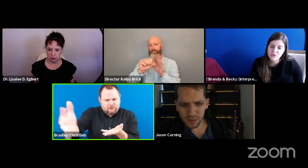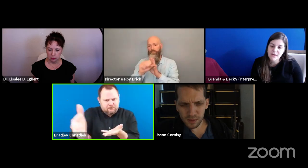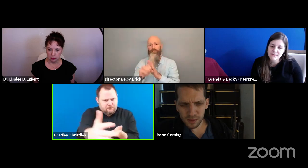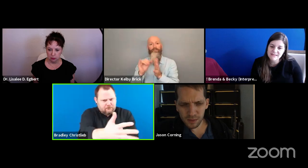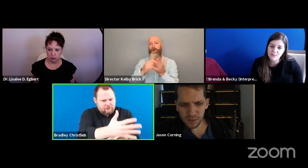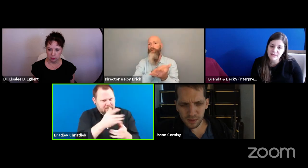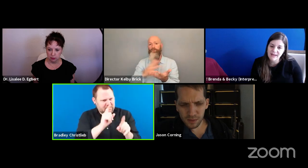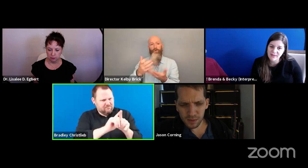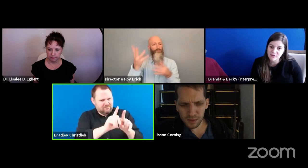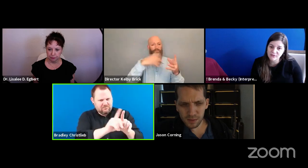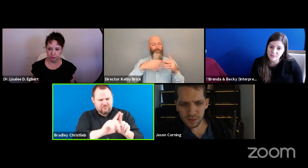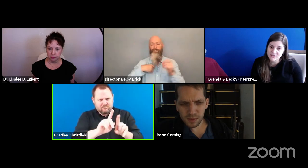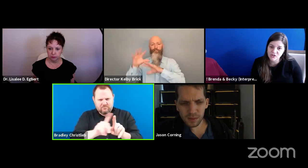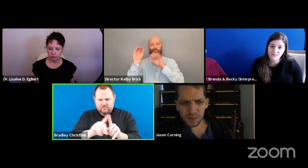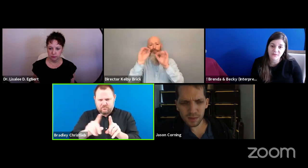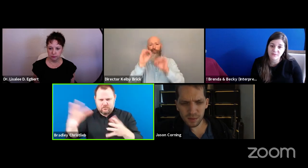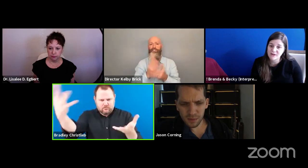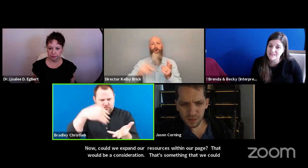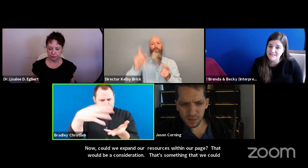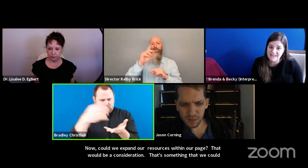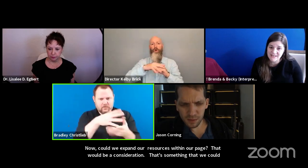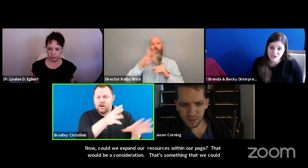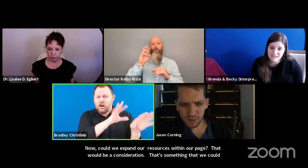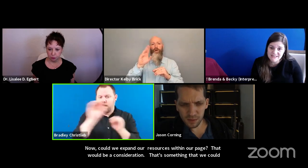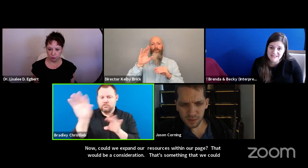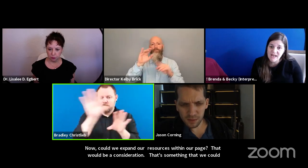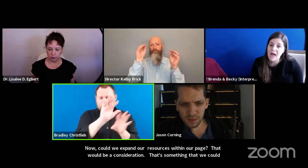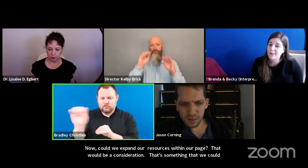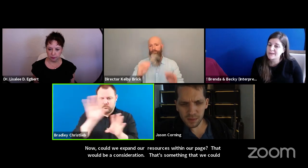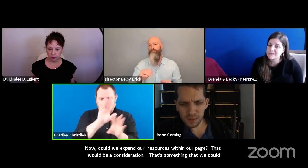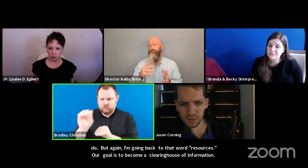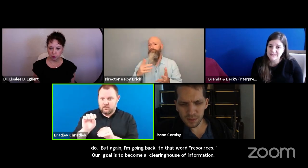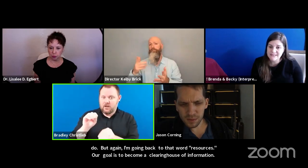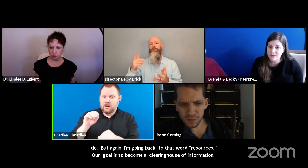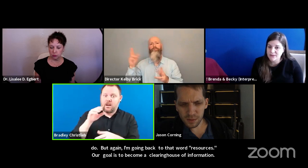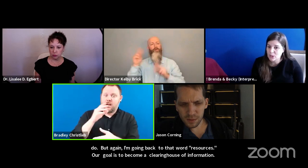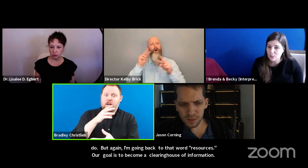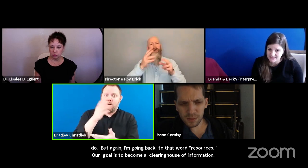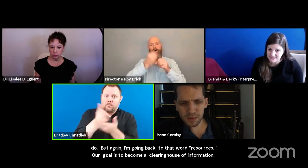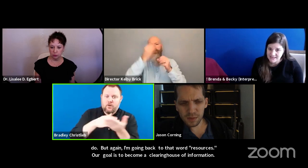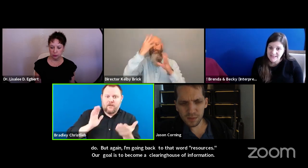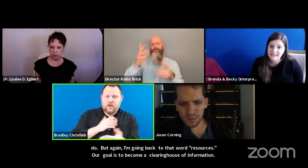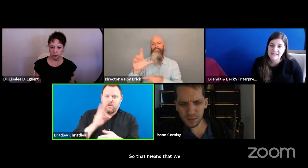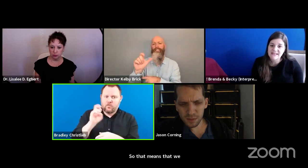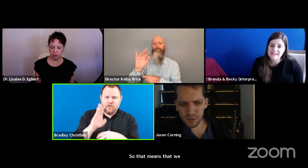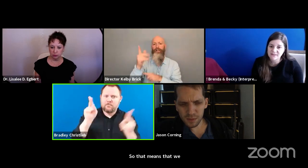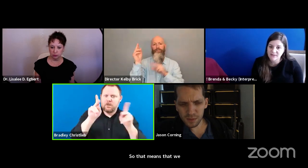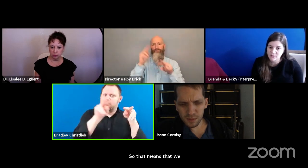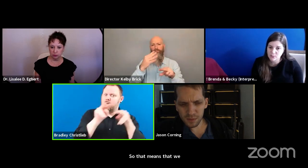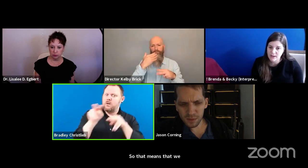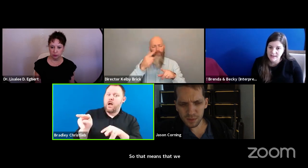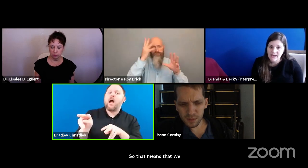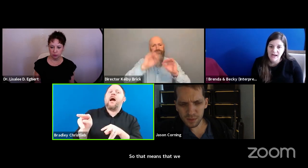So that means that we gather information from various state agencies, and we need to place that within our website in an easy-to-find way.